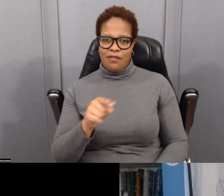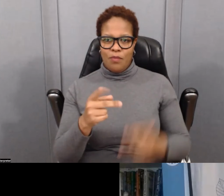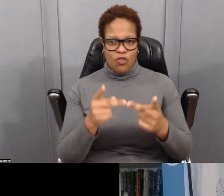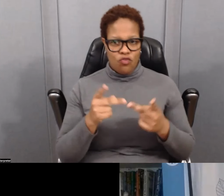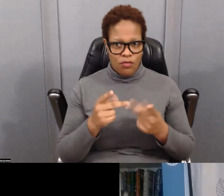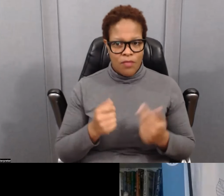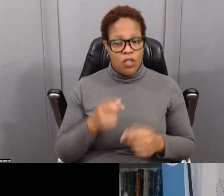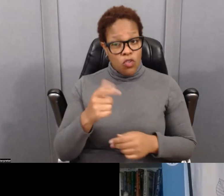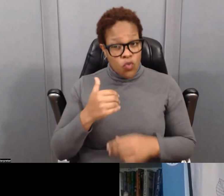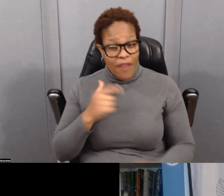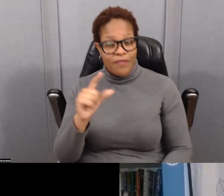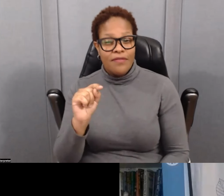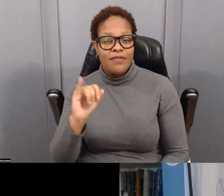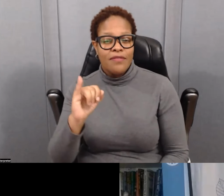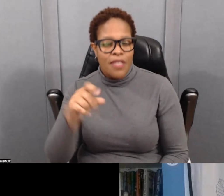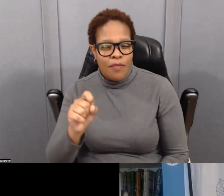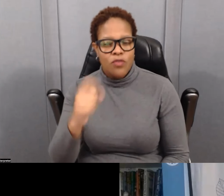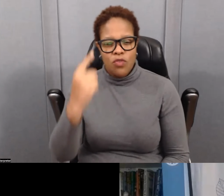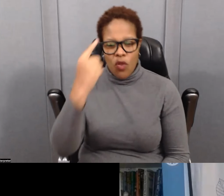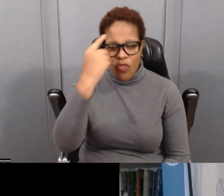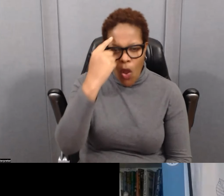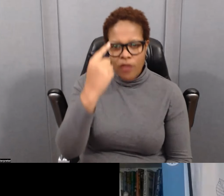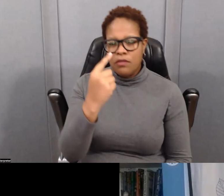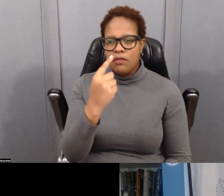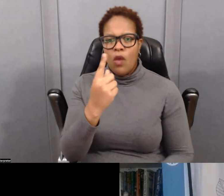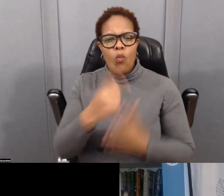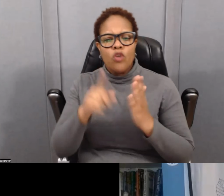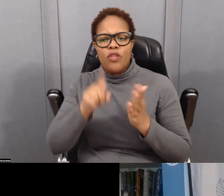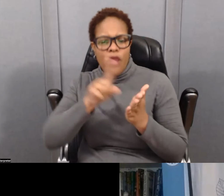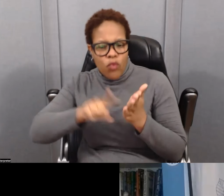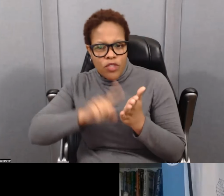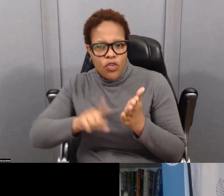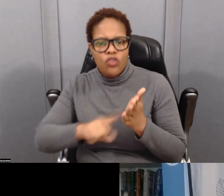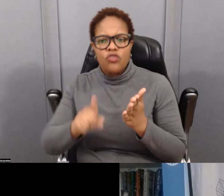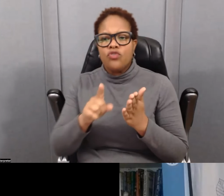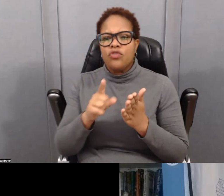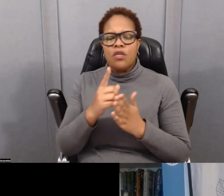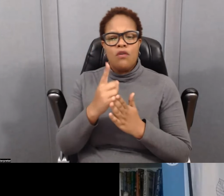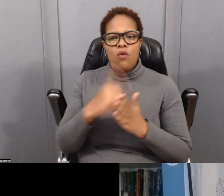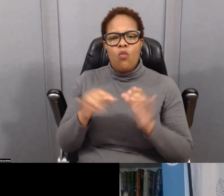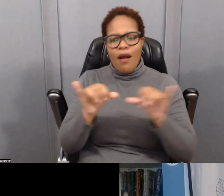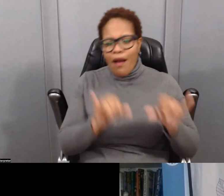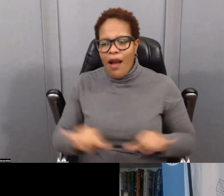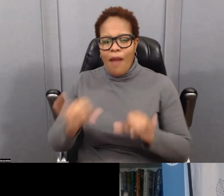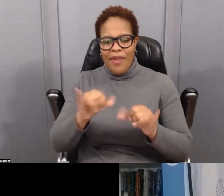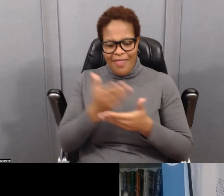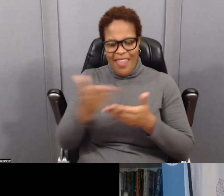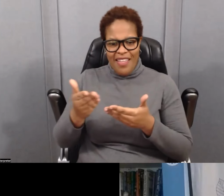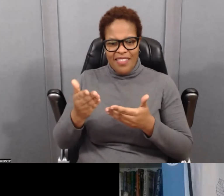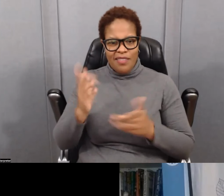on what they should research? What are some of the common elements that people might get wrong? Those kind of things?